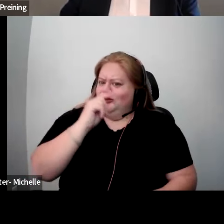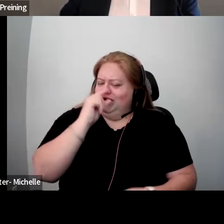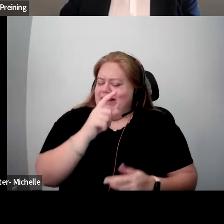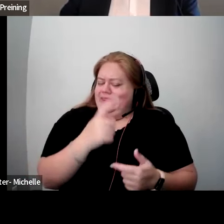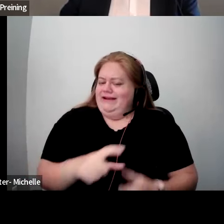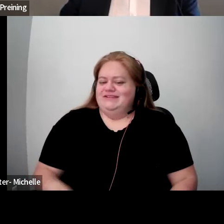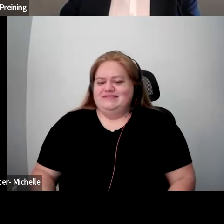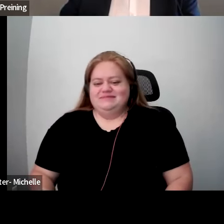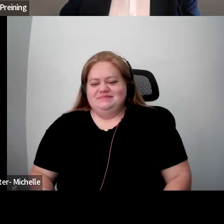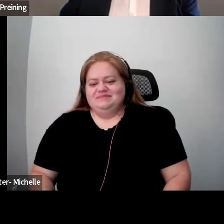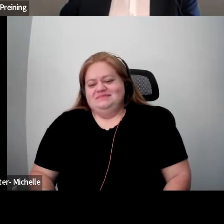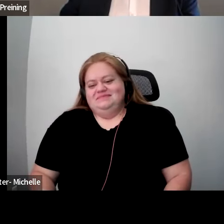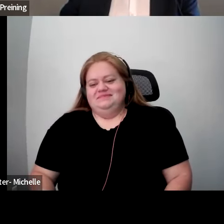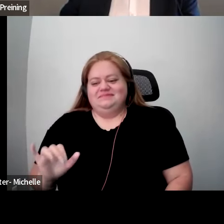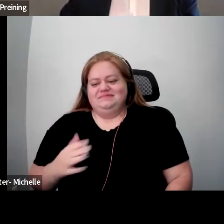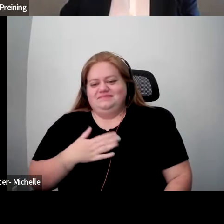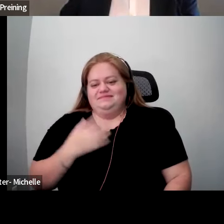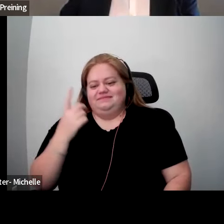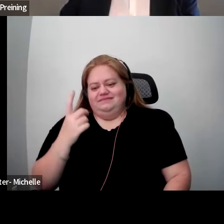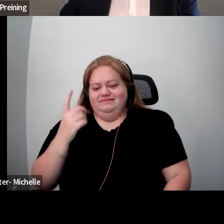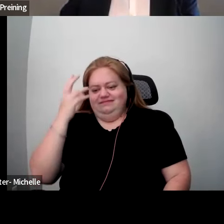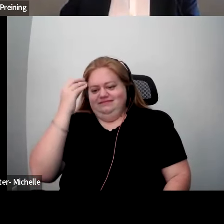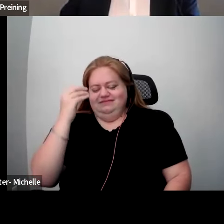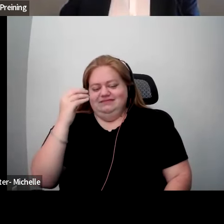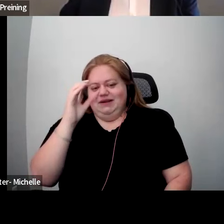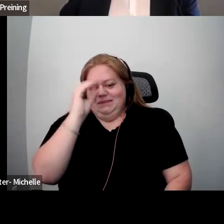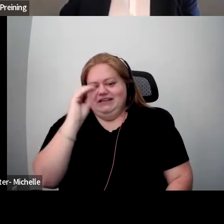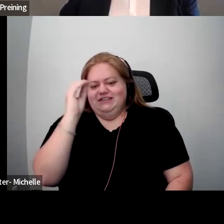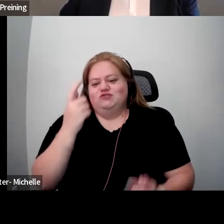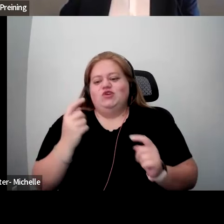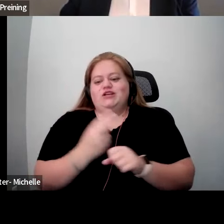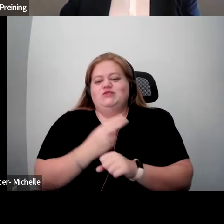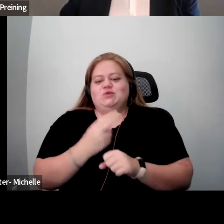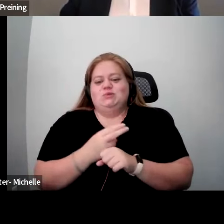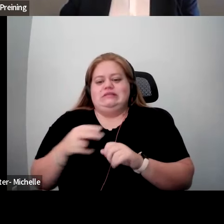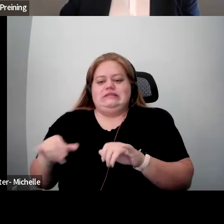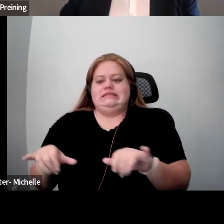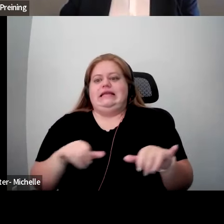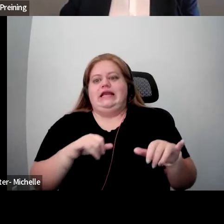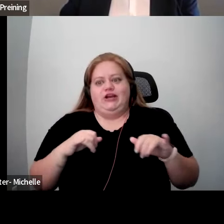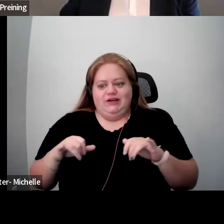So that would be my two cents is just try to use standard tools.